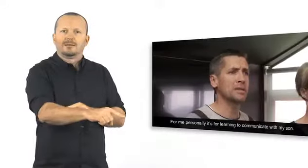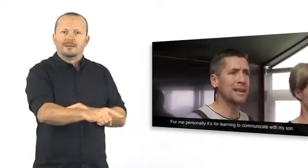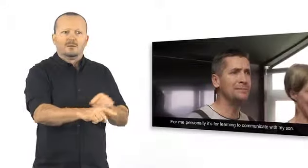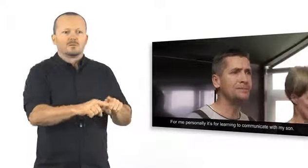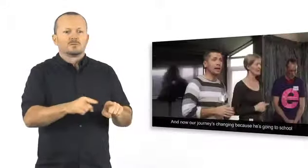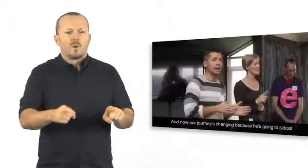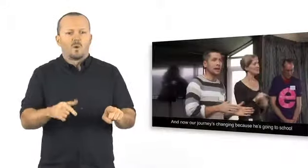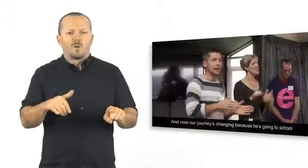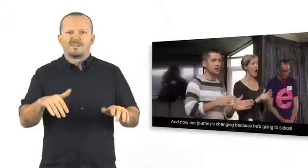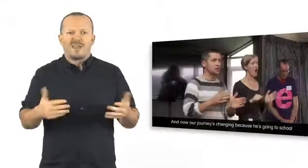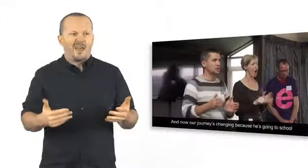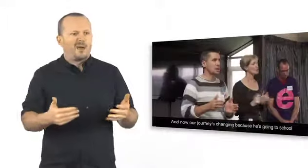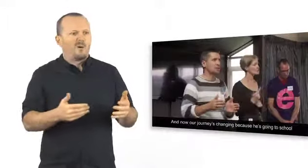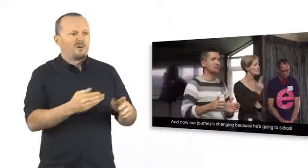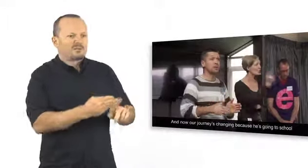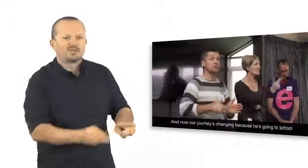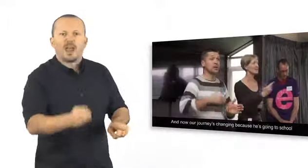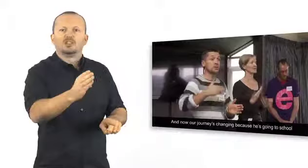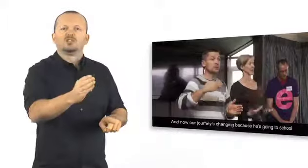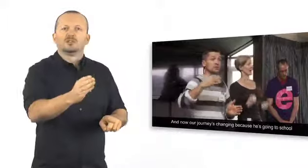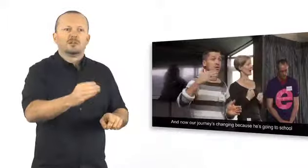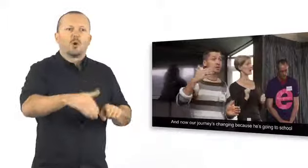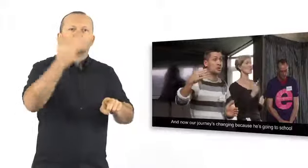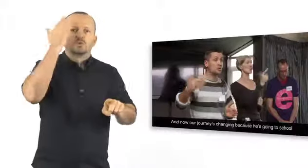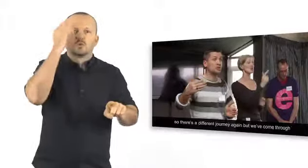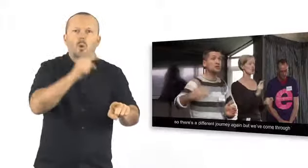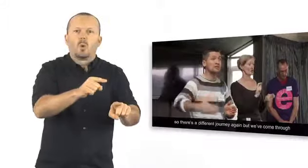with my son and now our journey’s changing because he’s going to school so there’s